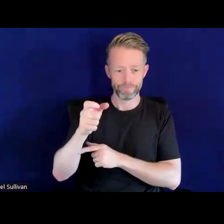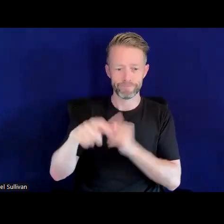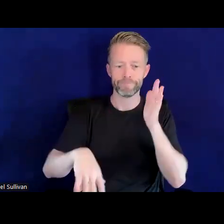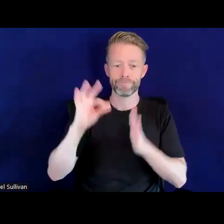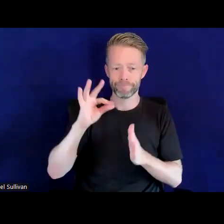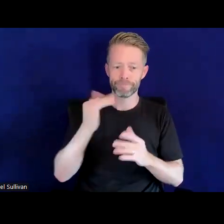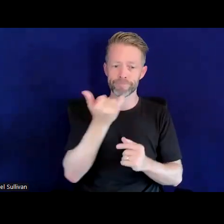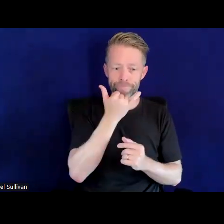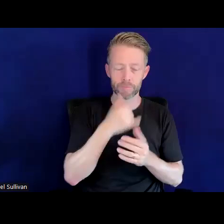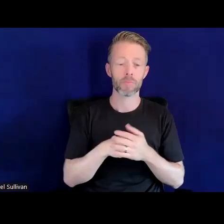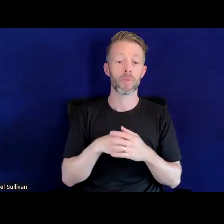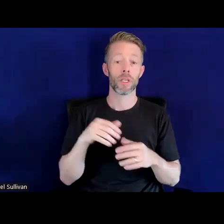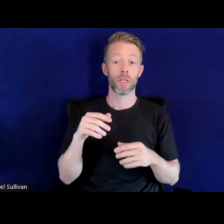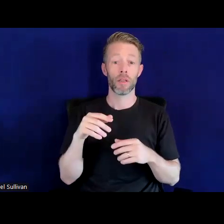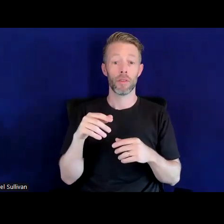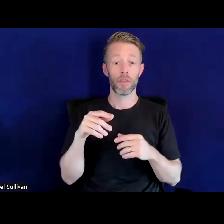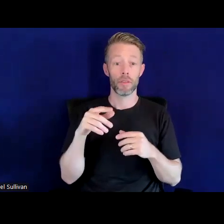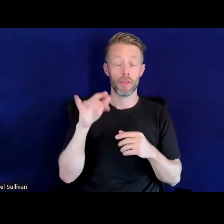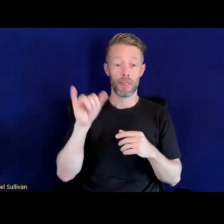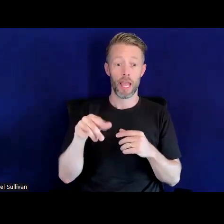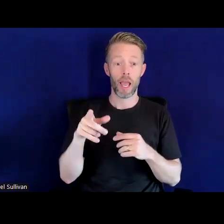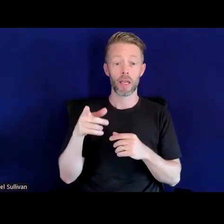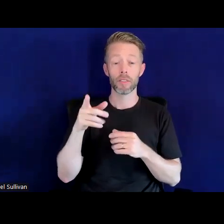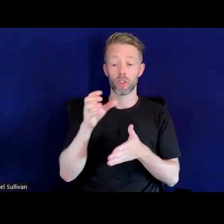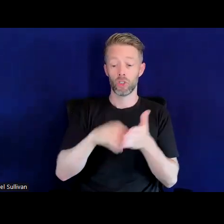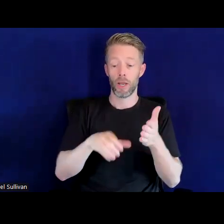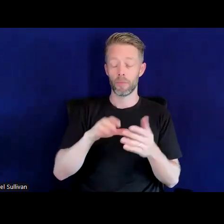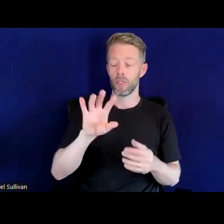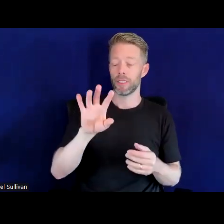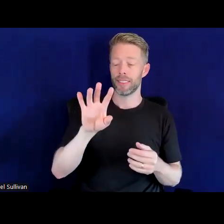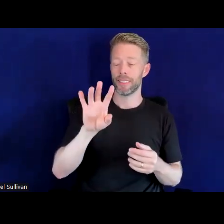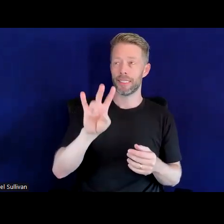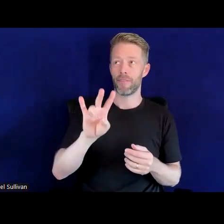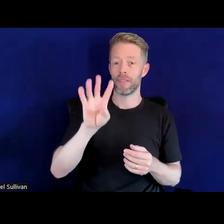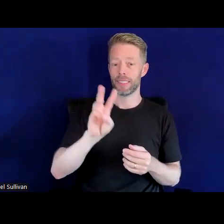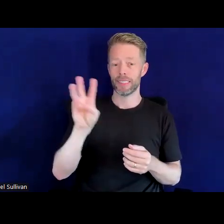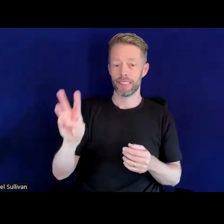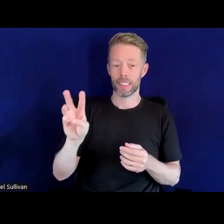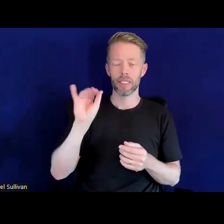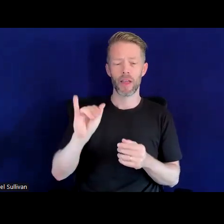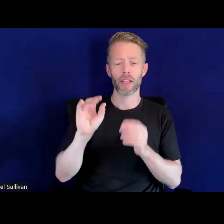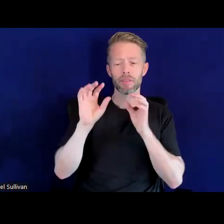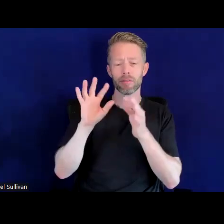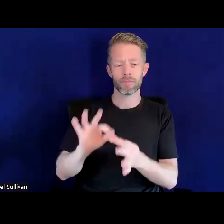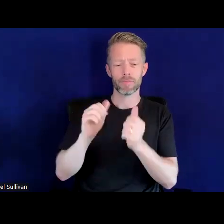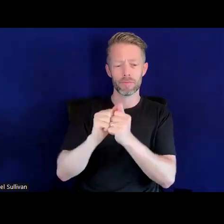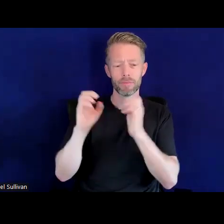all before even the educational rights and Chapter 766 which in